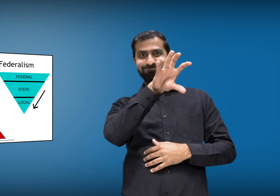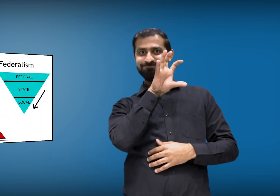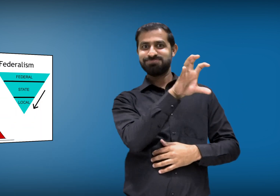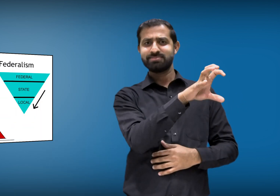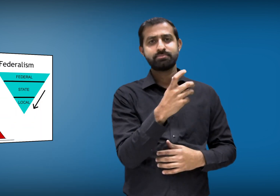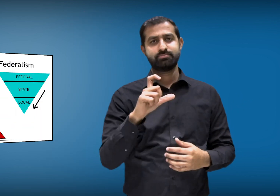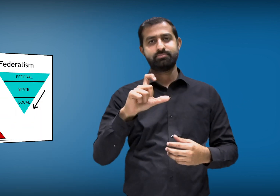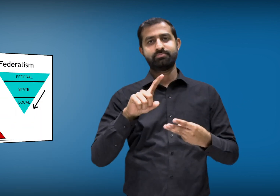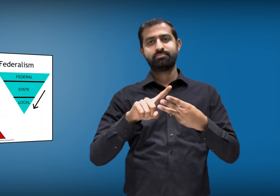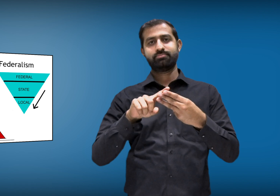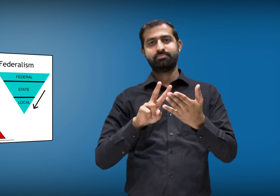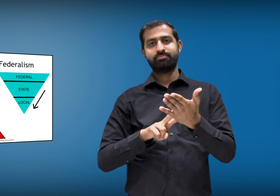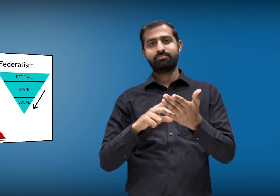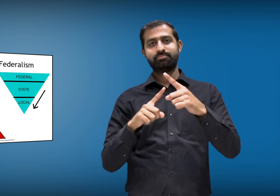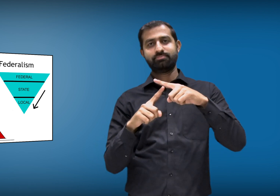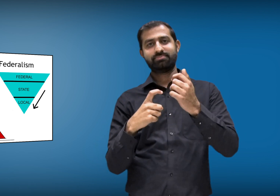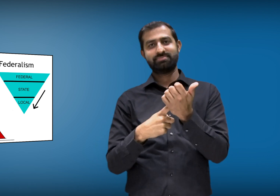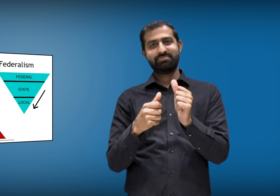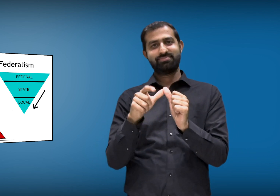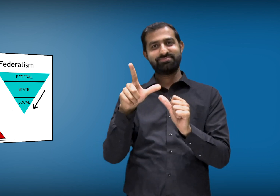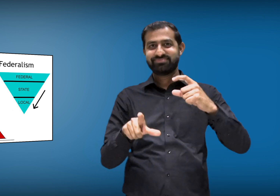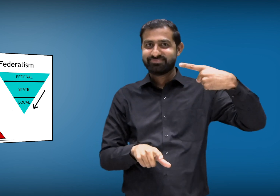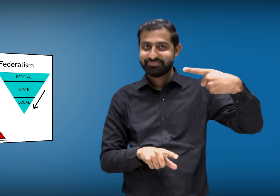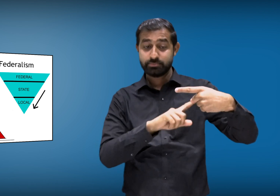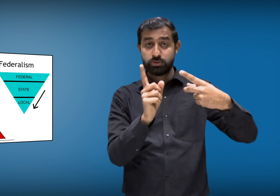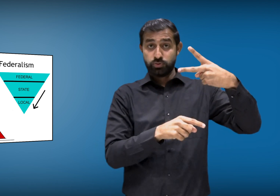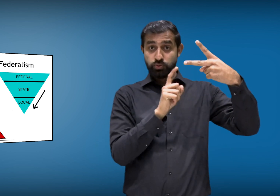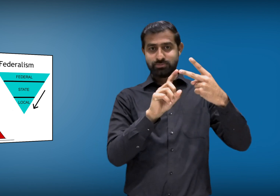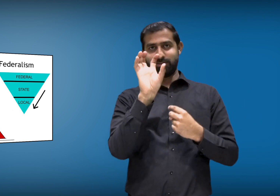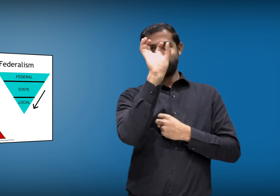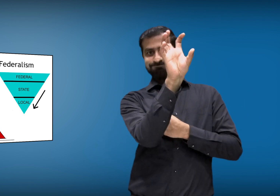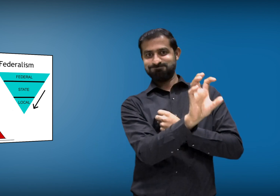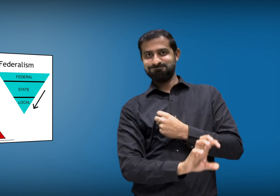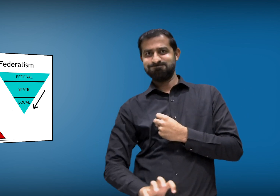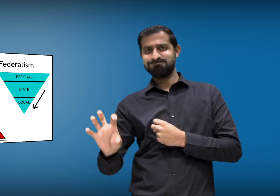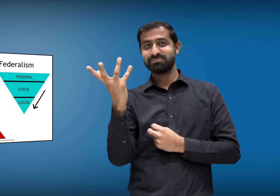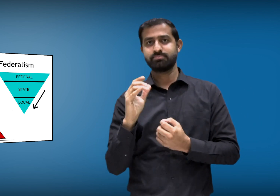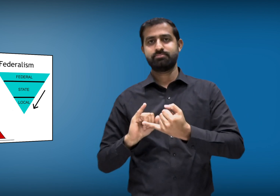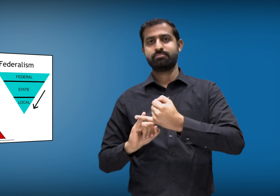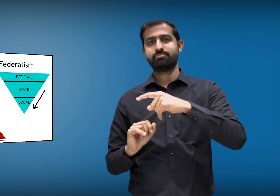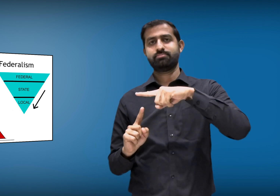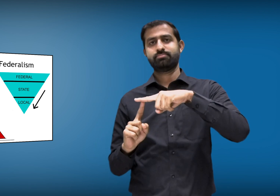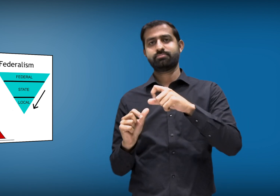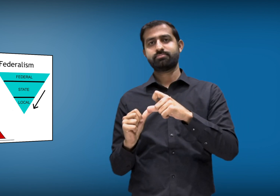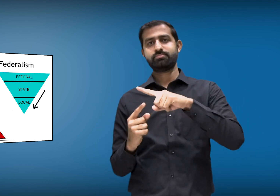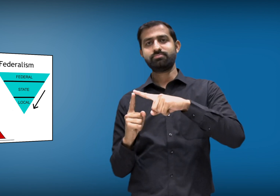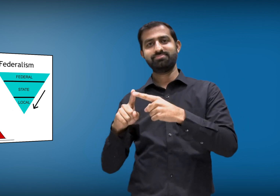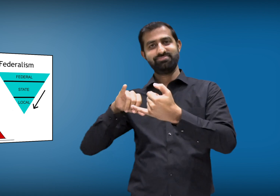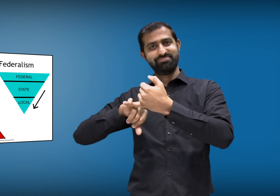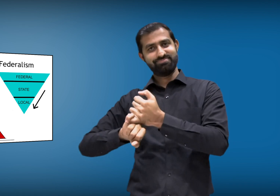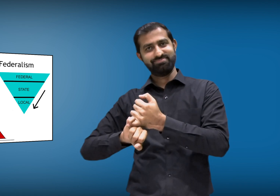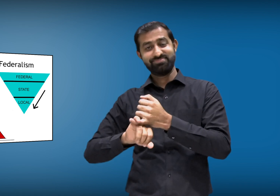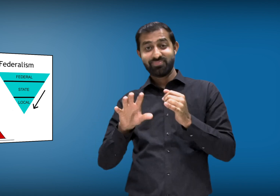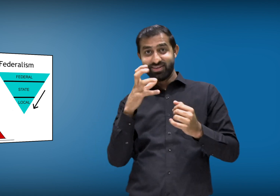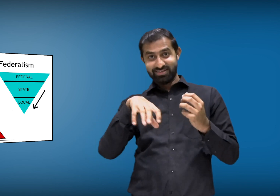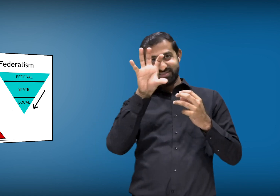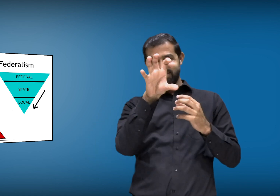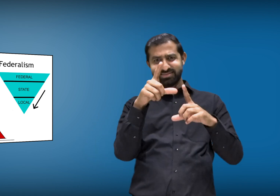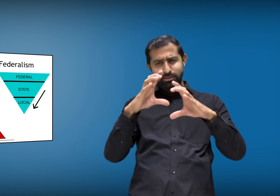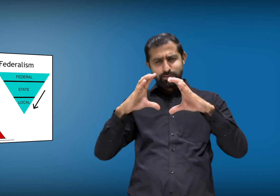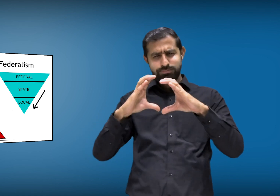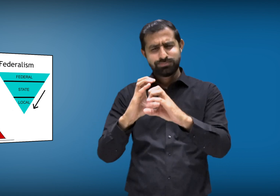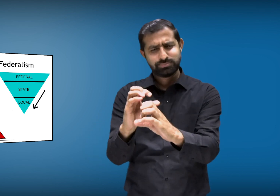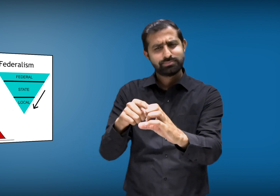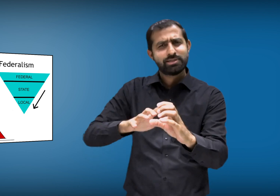In India we have Central government. Then we have the State government and we have a more